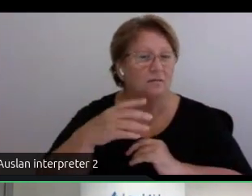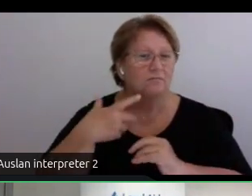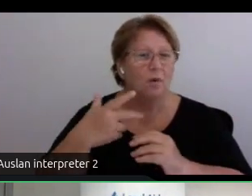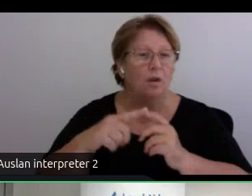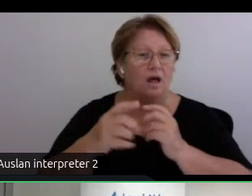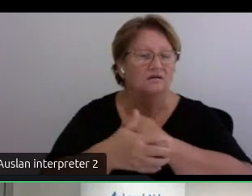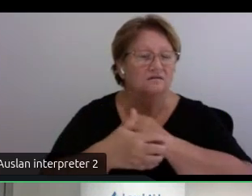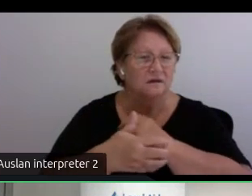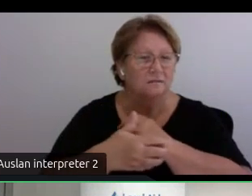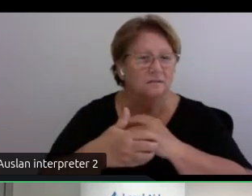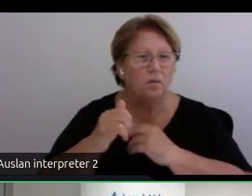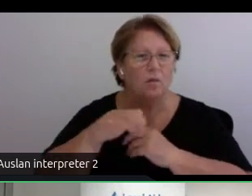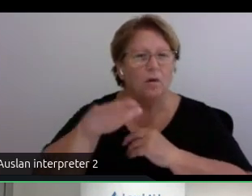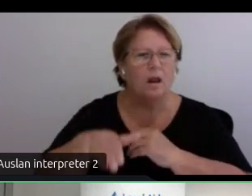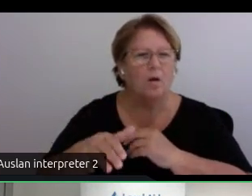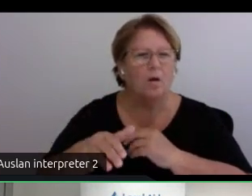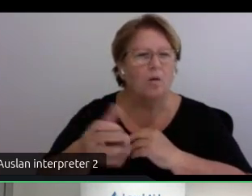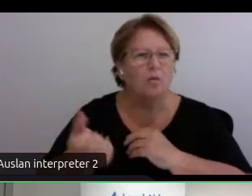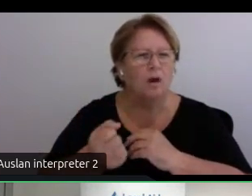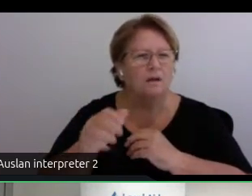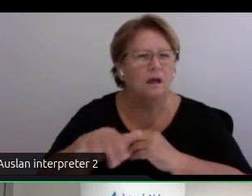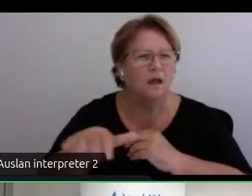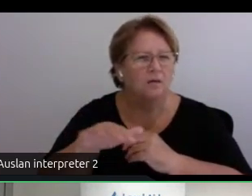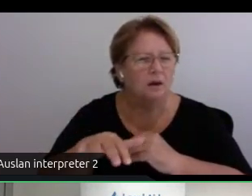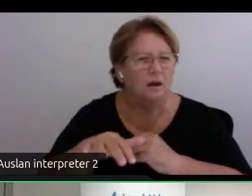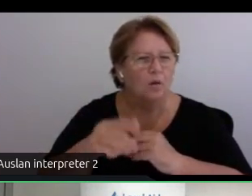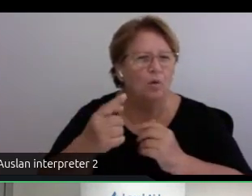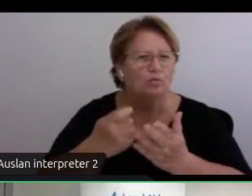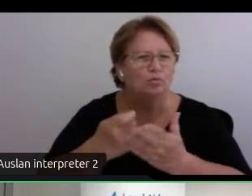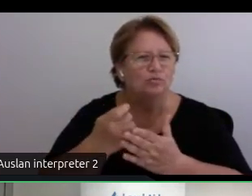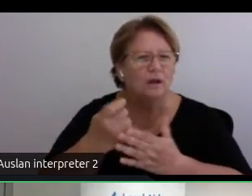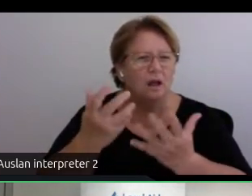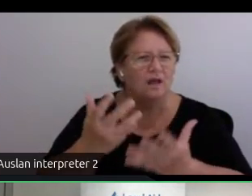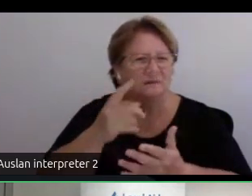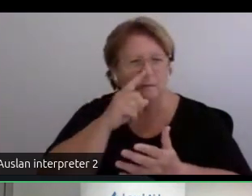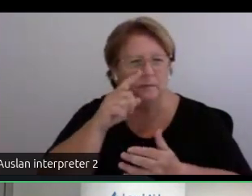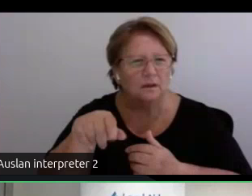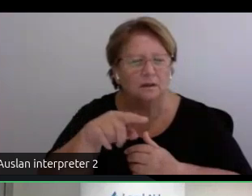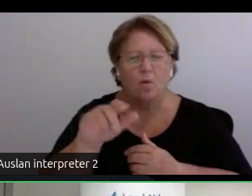have farmers? Is it in a lower socioeconomic area that's more likely to have tenants? Um is it in